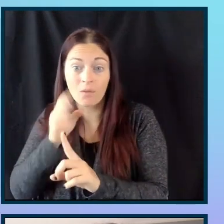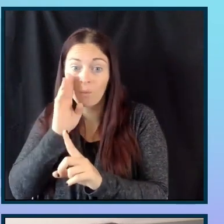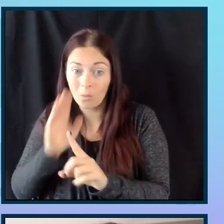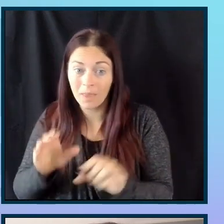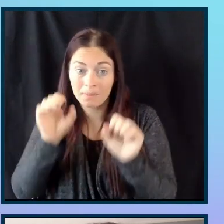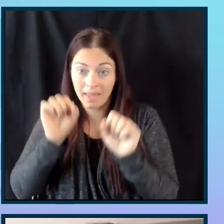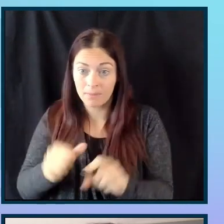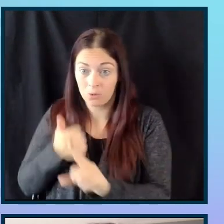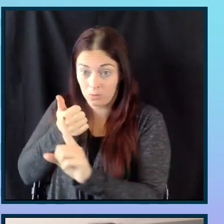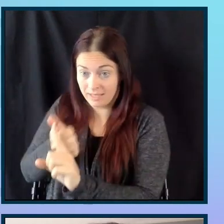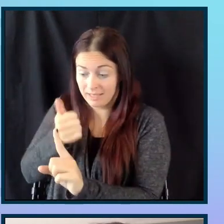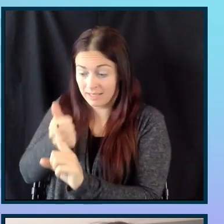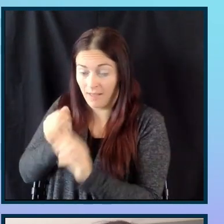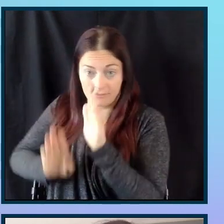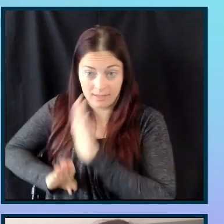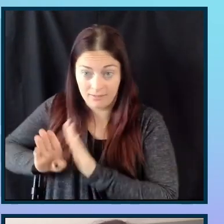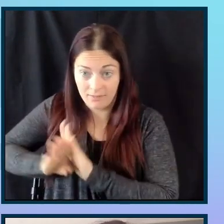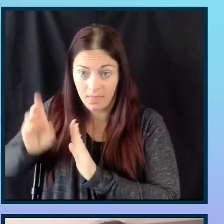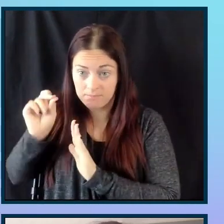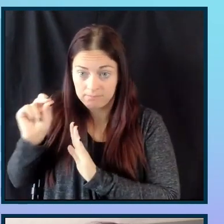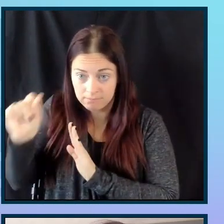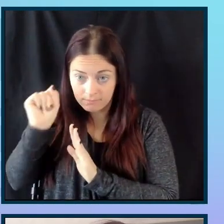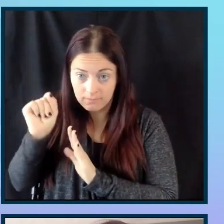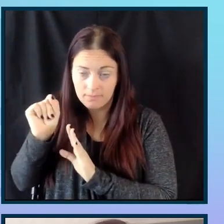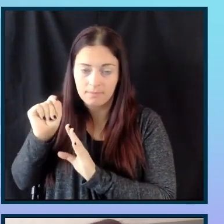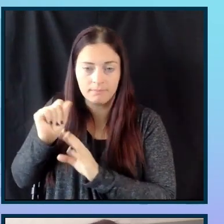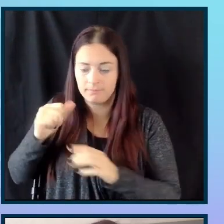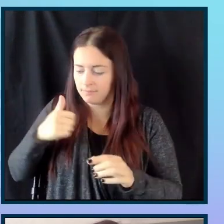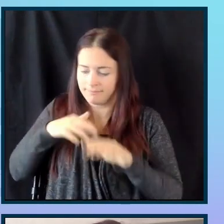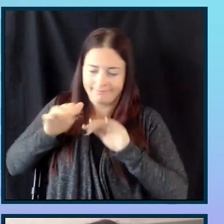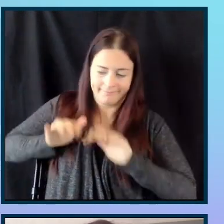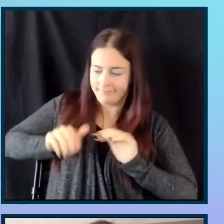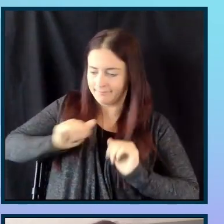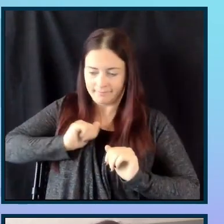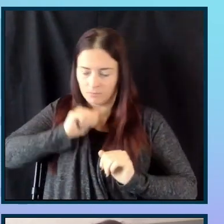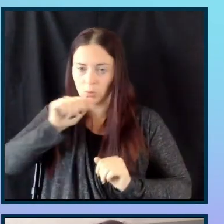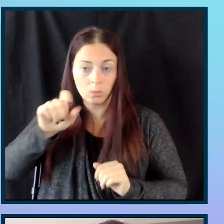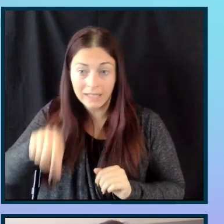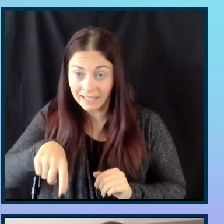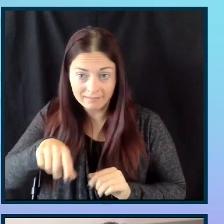So there's a good chance that we'll just be able to use tools to test this success criteria.